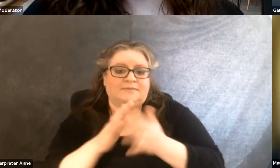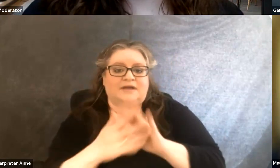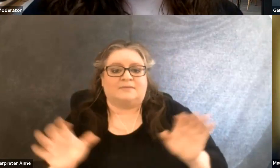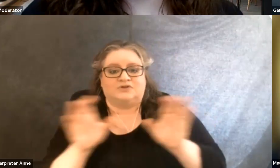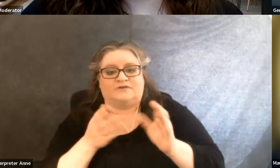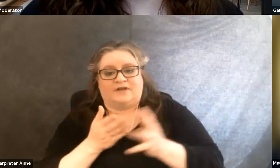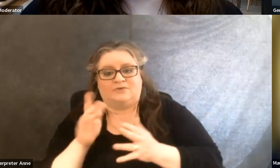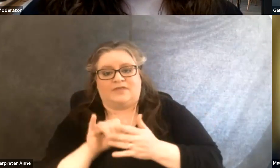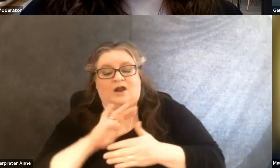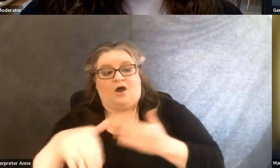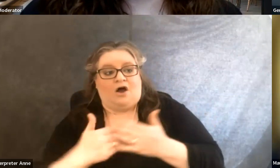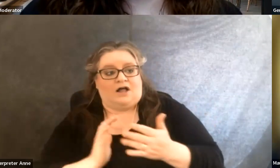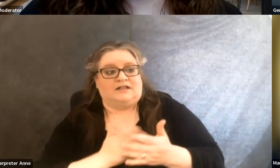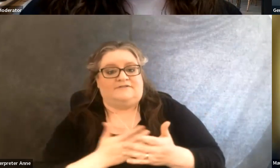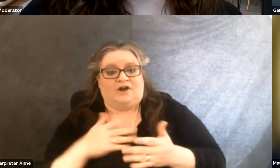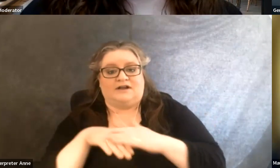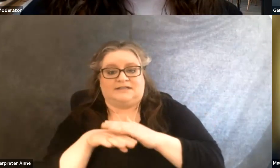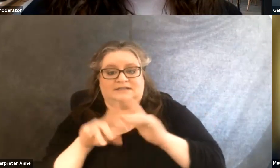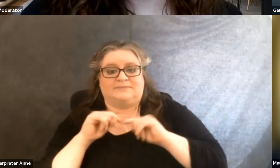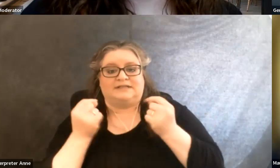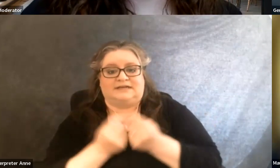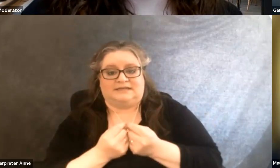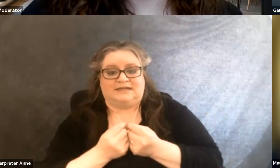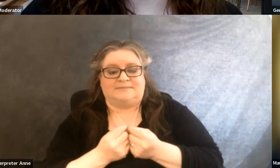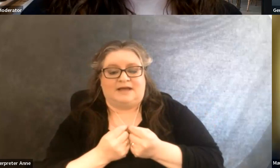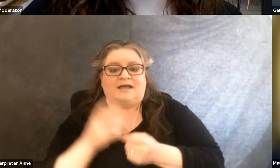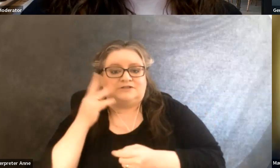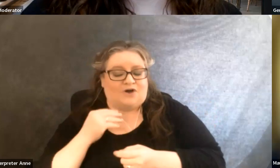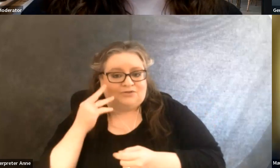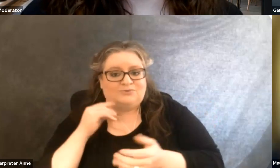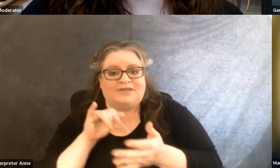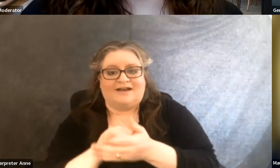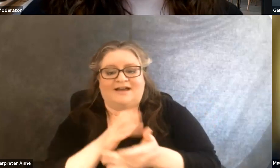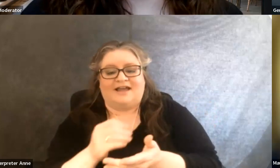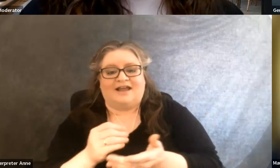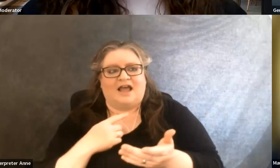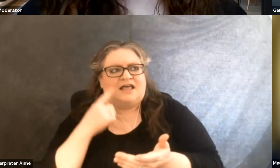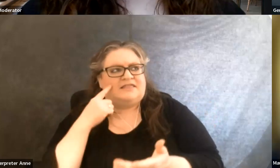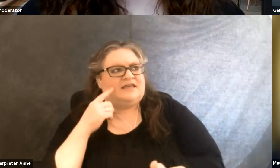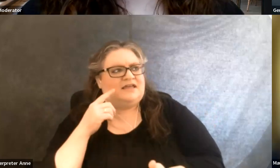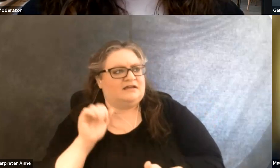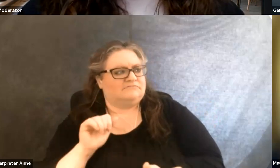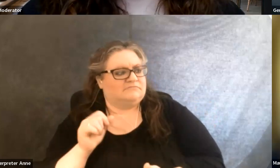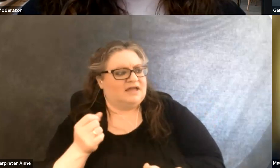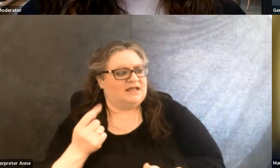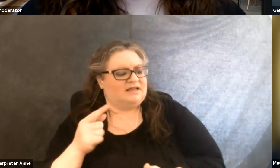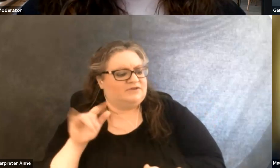All of our accessibility team has gone through that, and I think A11Y has a boot camp